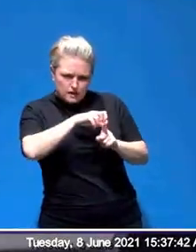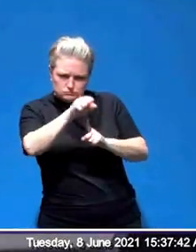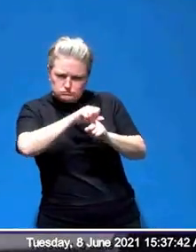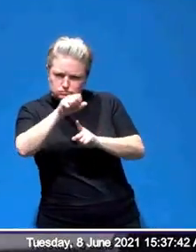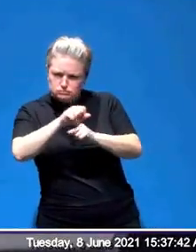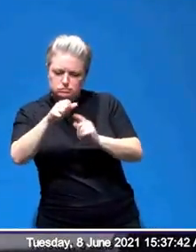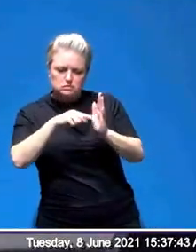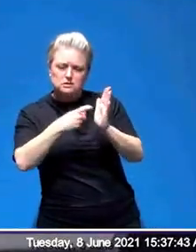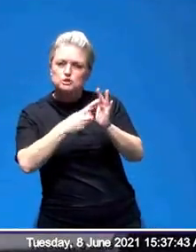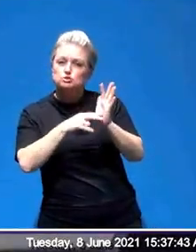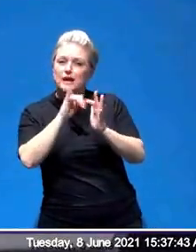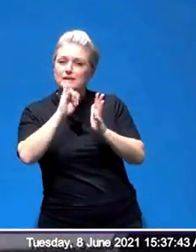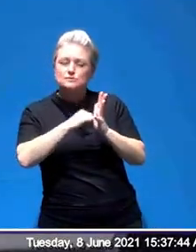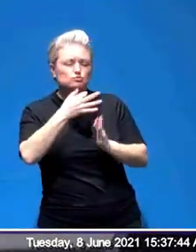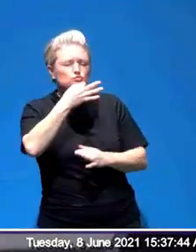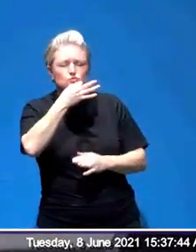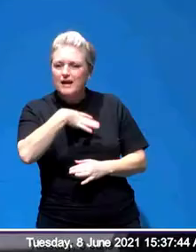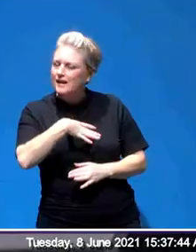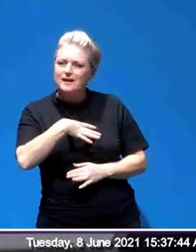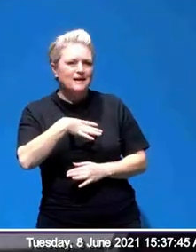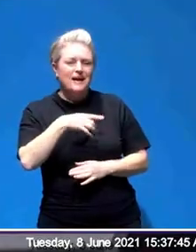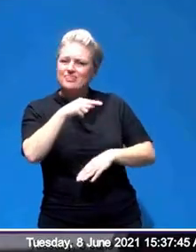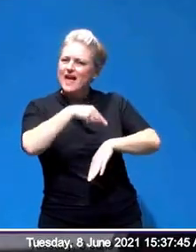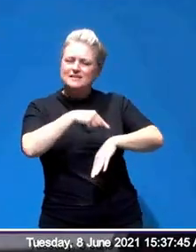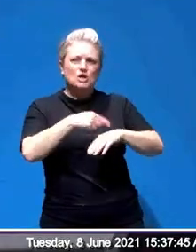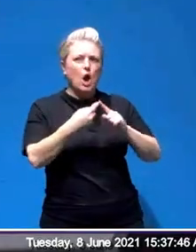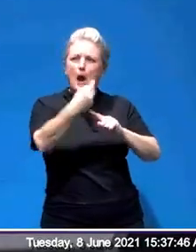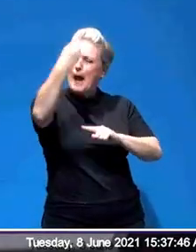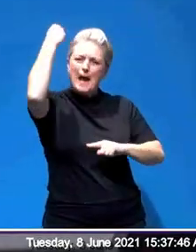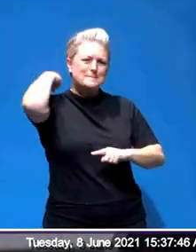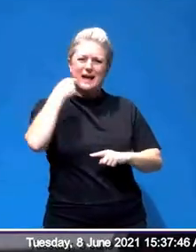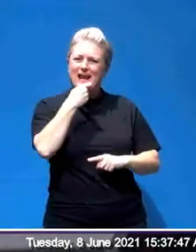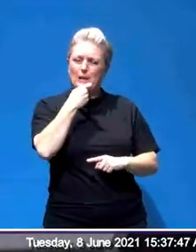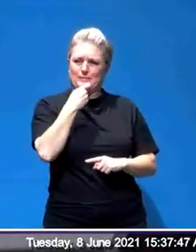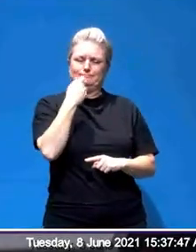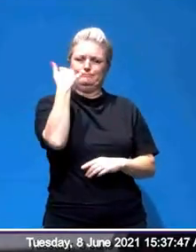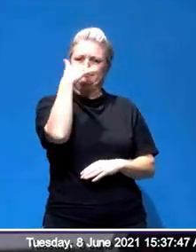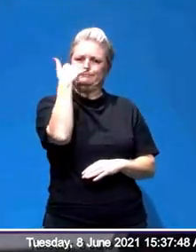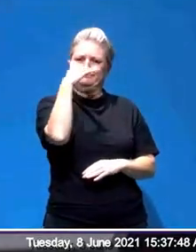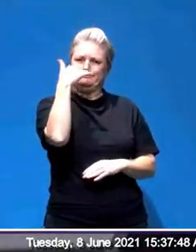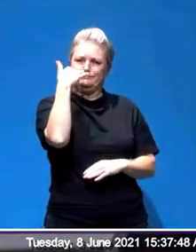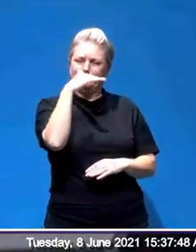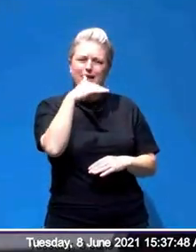But the system wasn't necessarily used in that way. And as I said, this is our previous system.